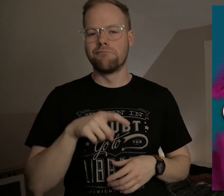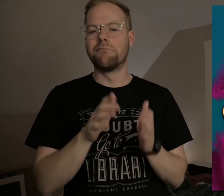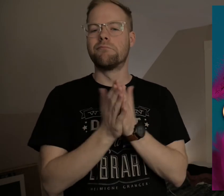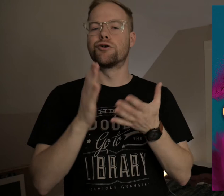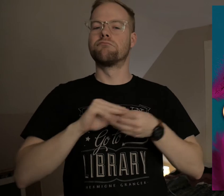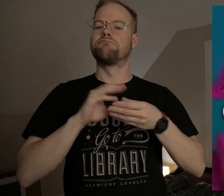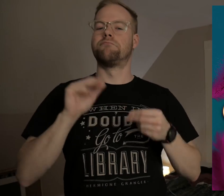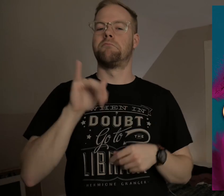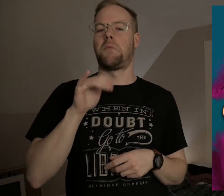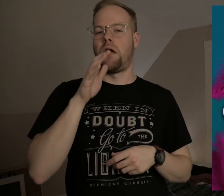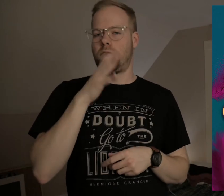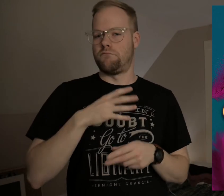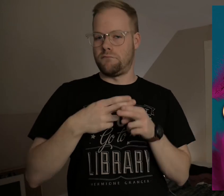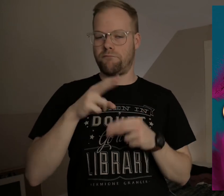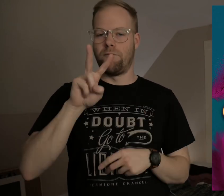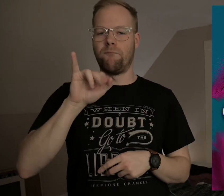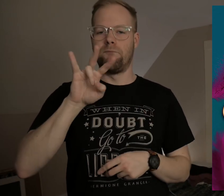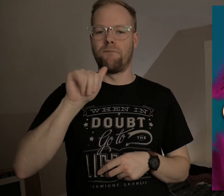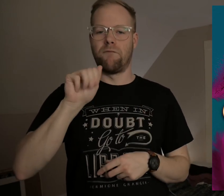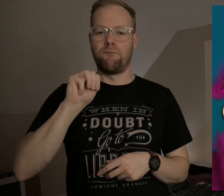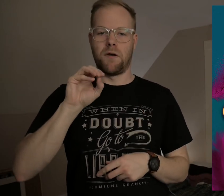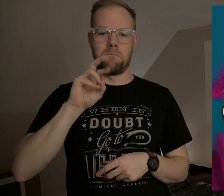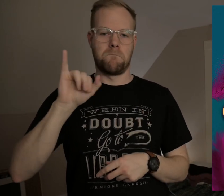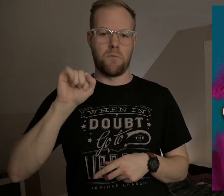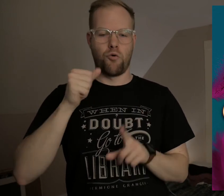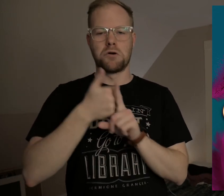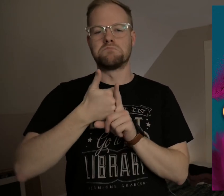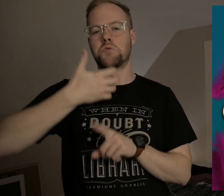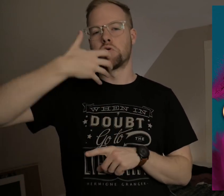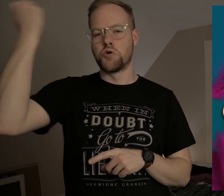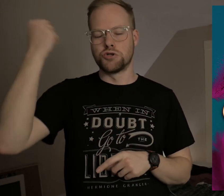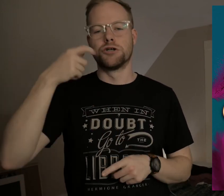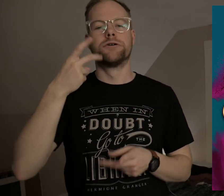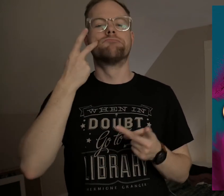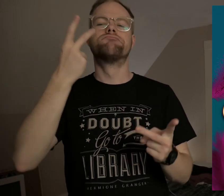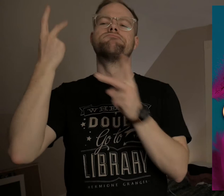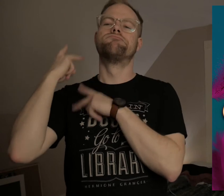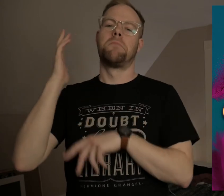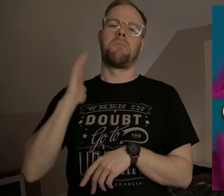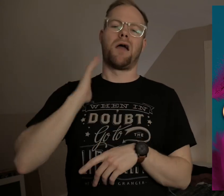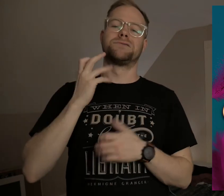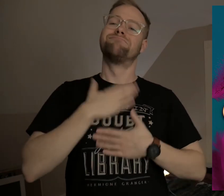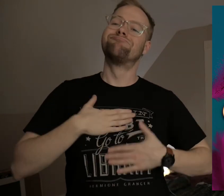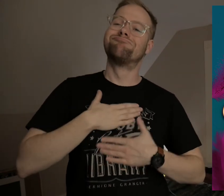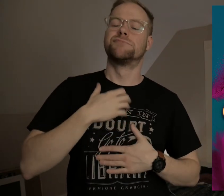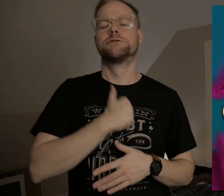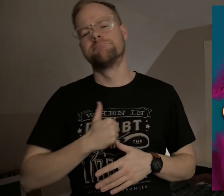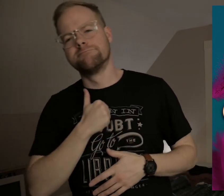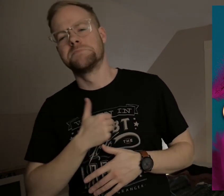This novel is narrated by Vivian Morris, an older woman looking back on her past with pleasure and regret,